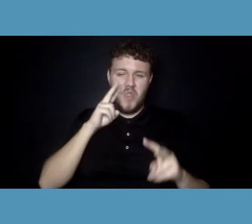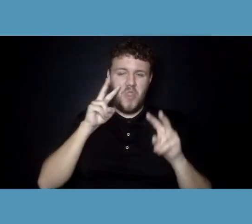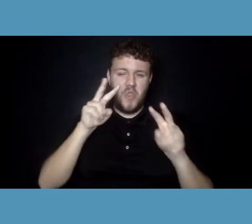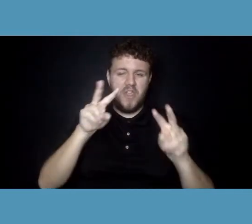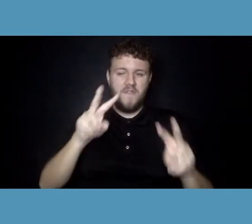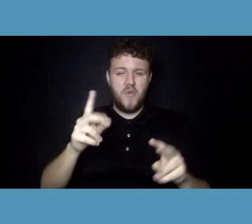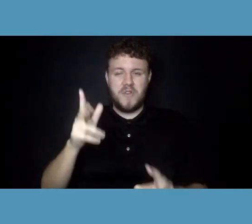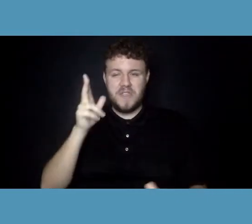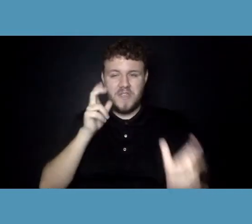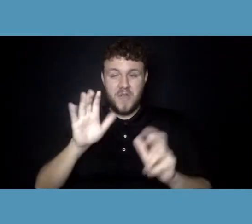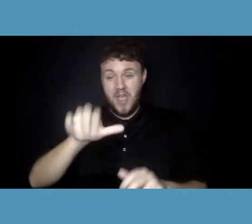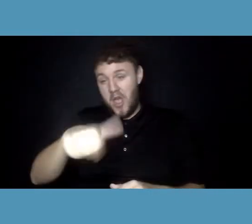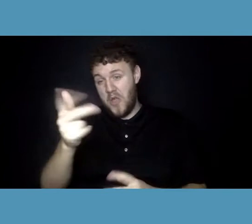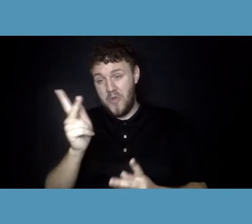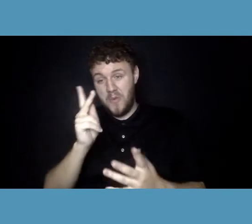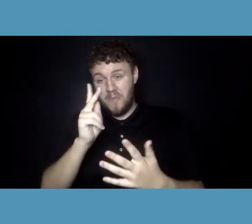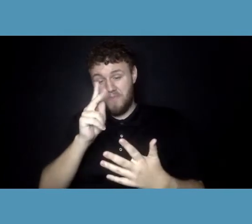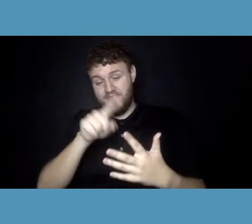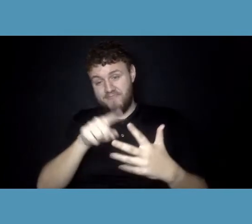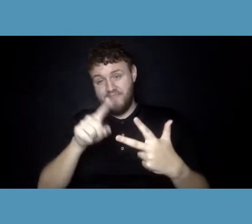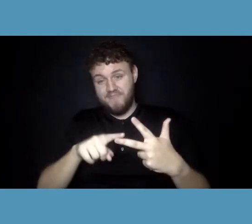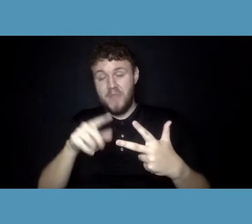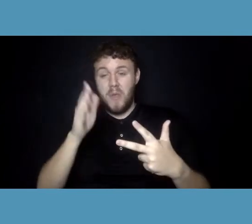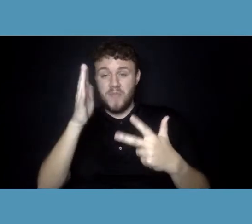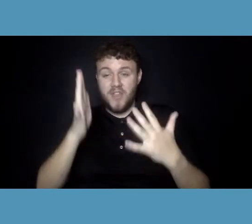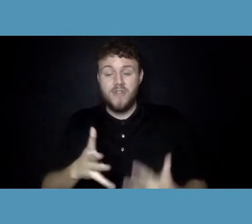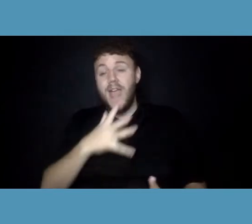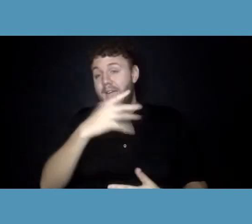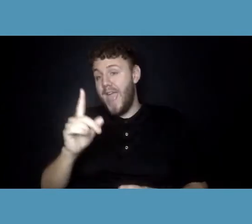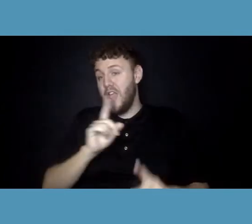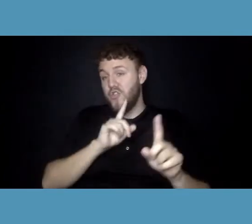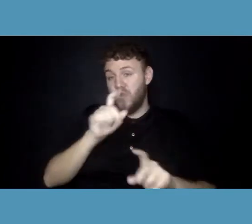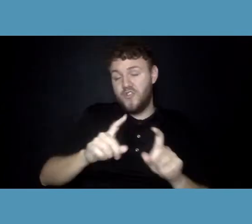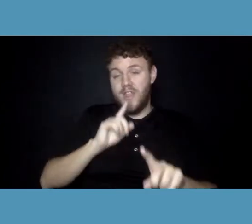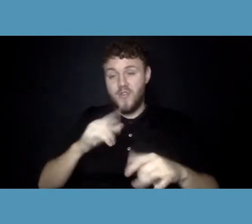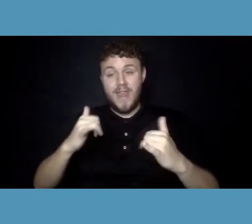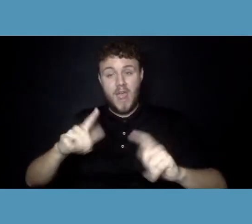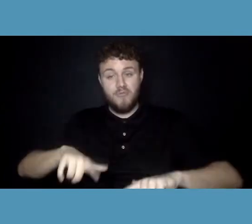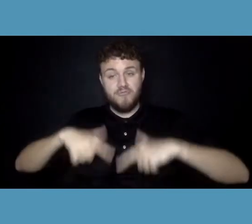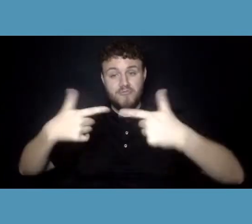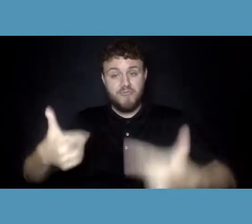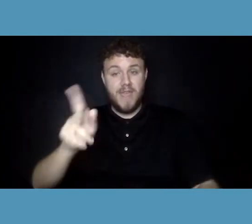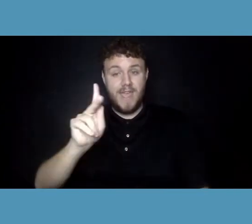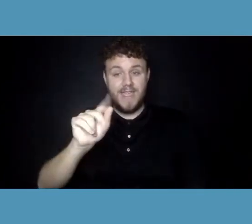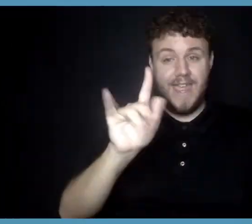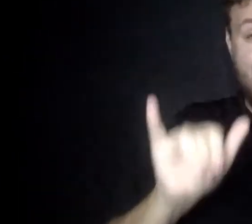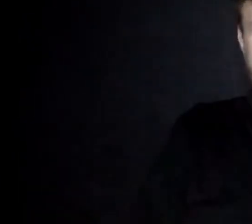to hearing other presenters and the discussion at the end. And I will now pass it on to Katy.